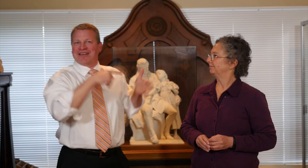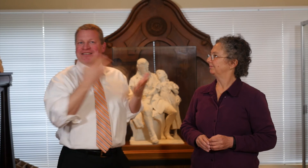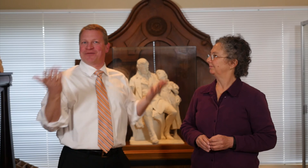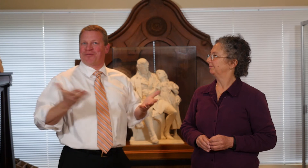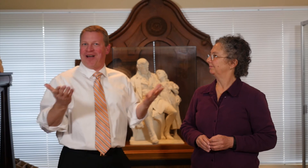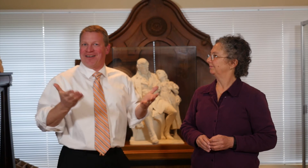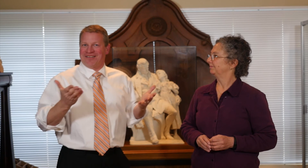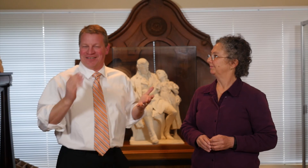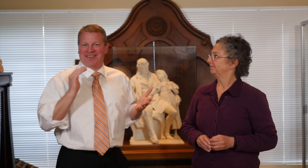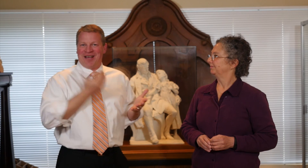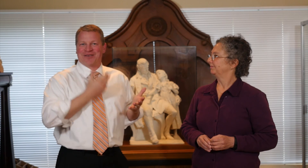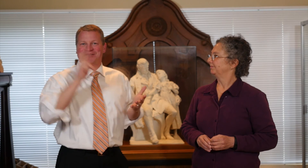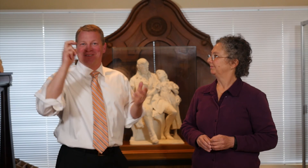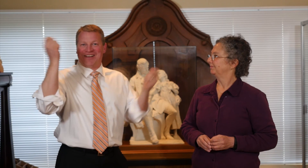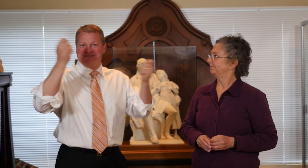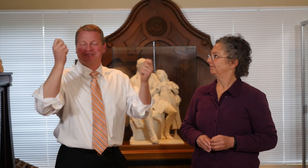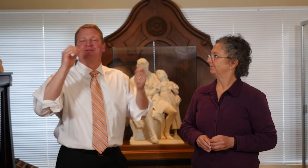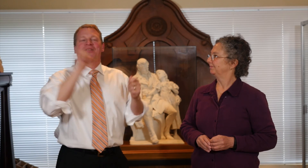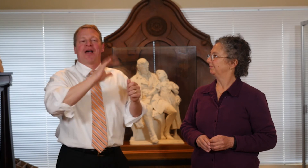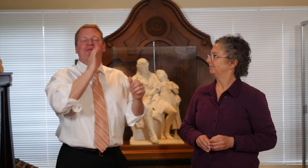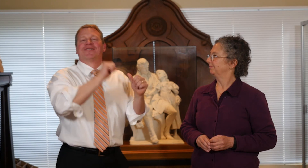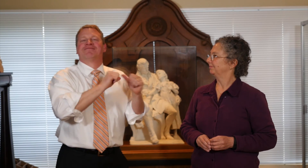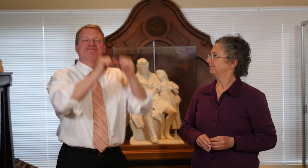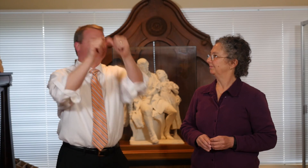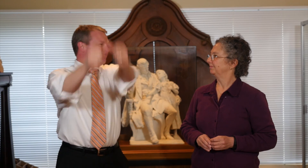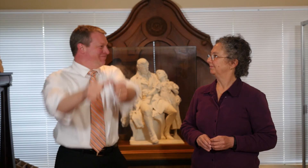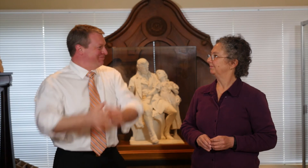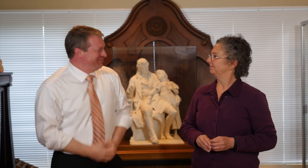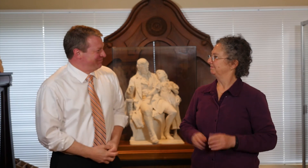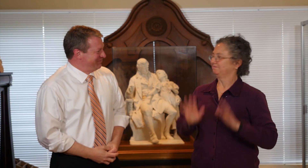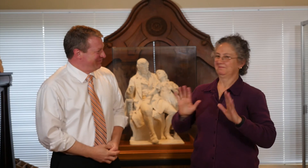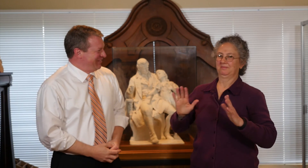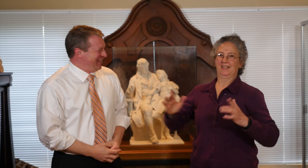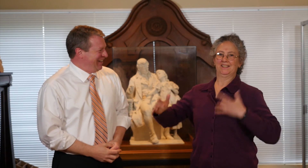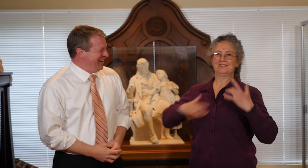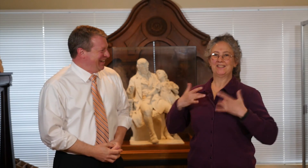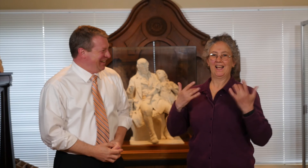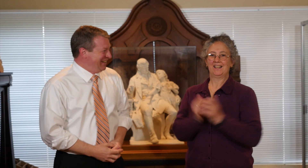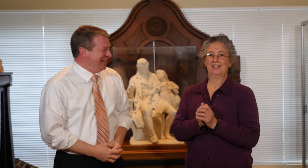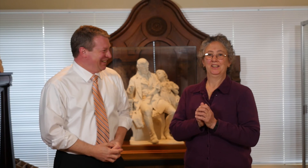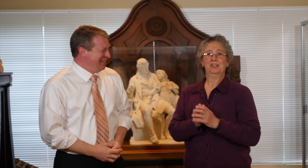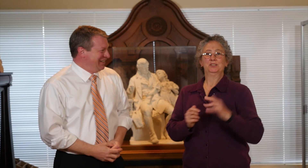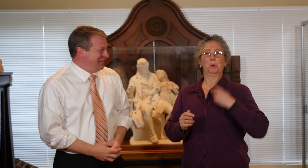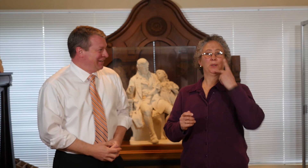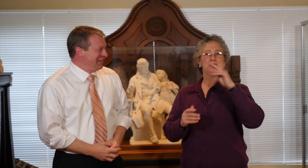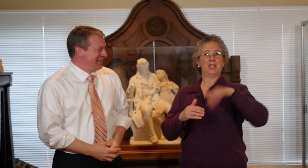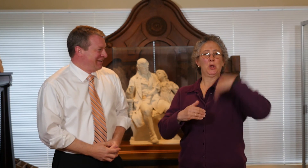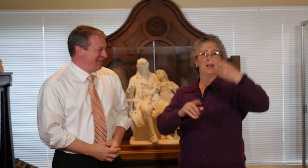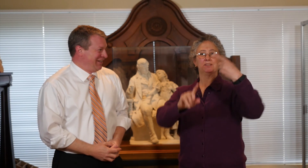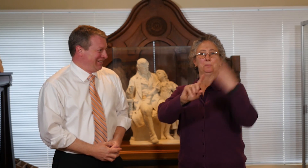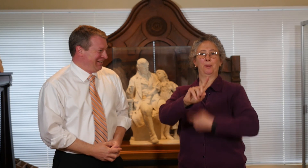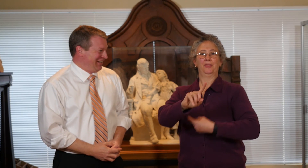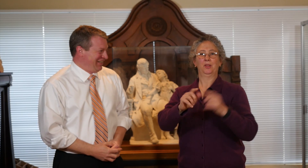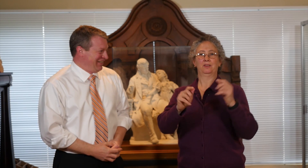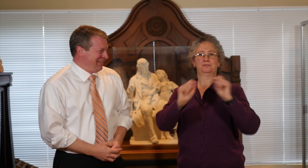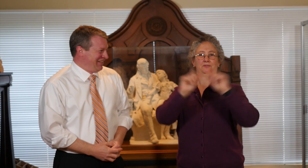be showing it. So many exciting things. We'll see you next